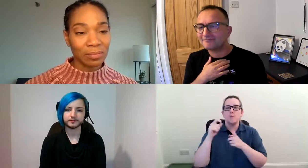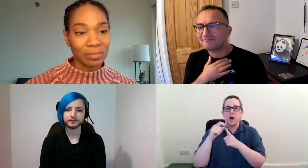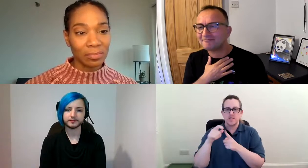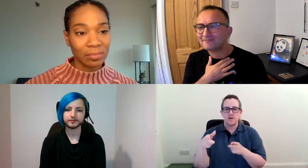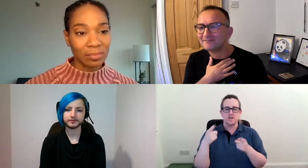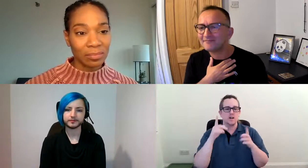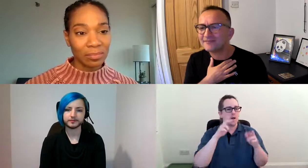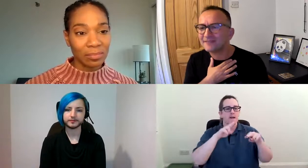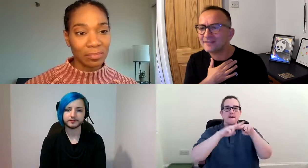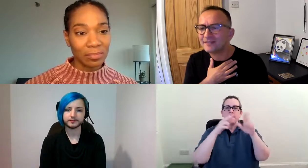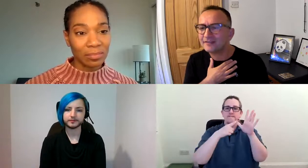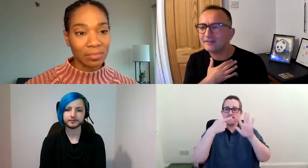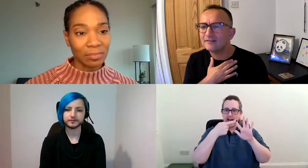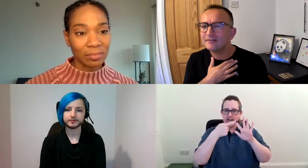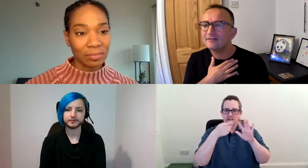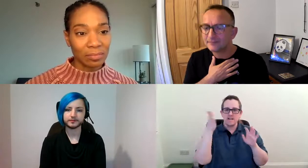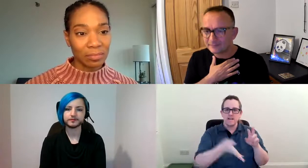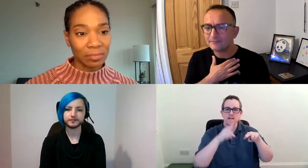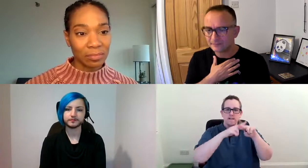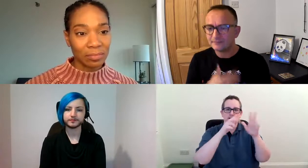can do that in BSL.